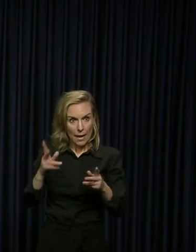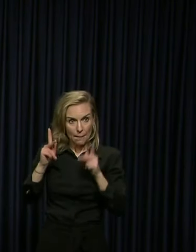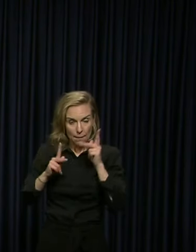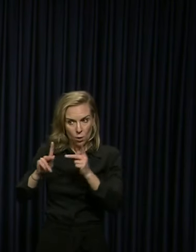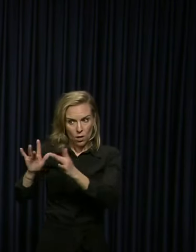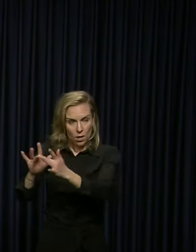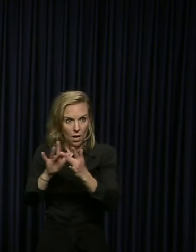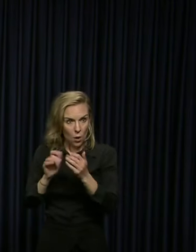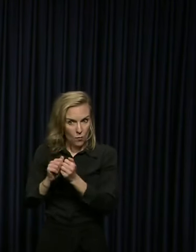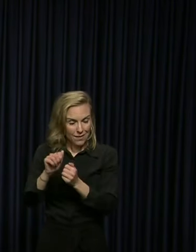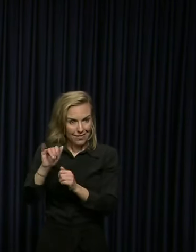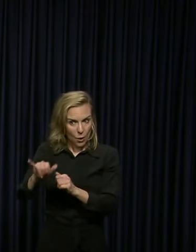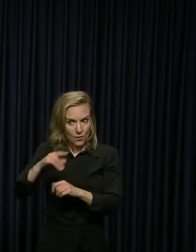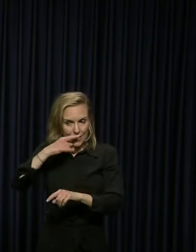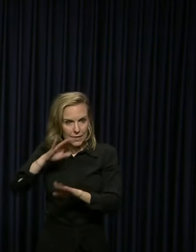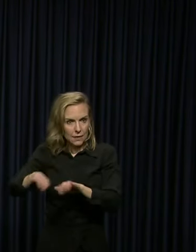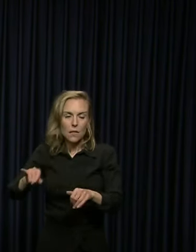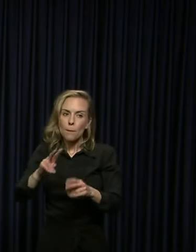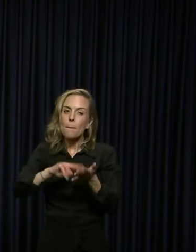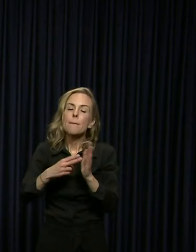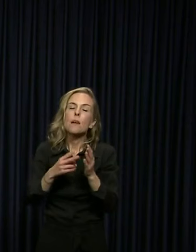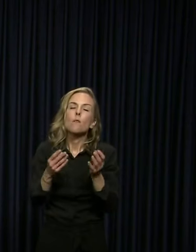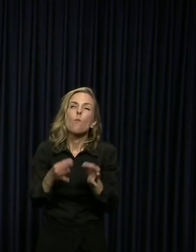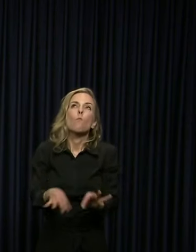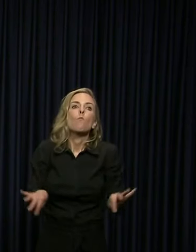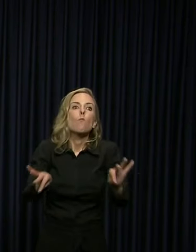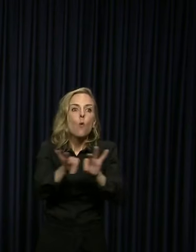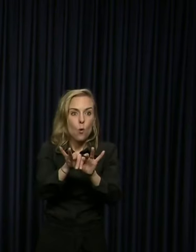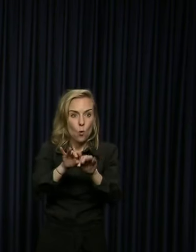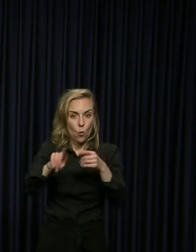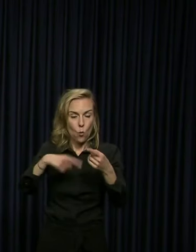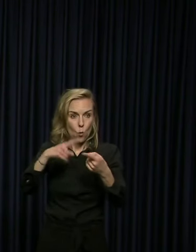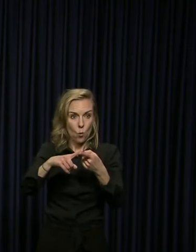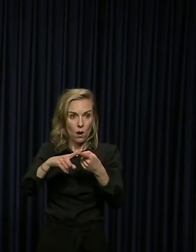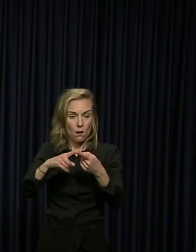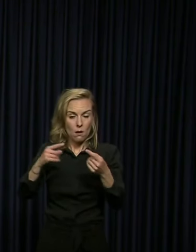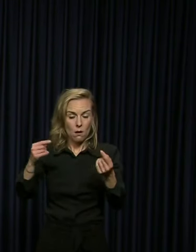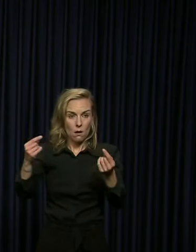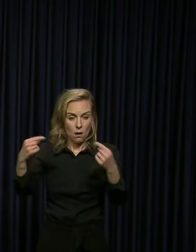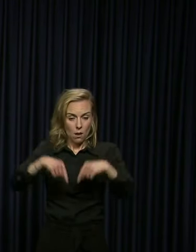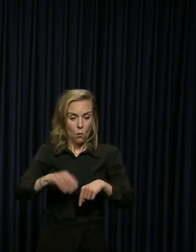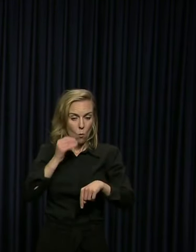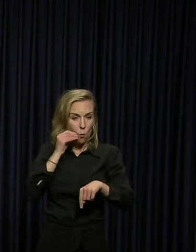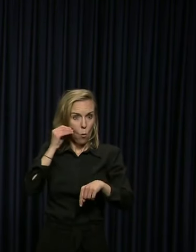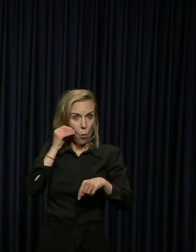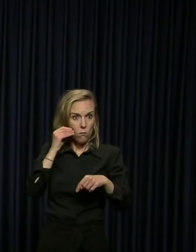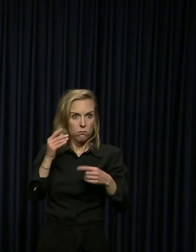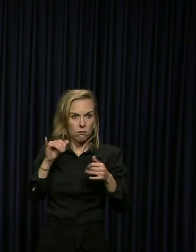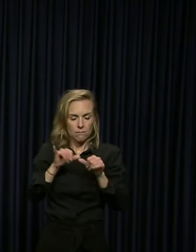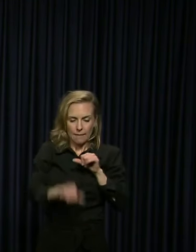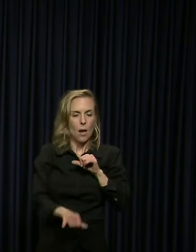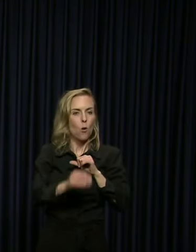APPROPRIATE CIRCUMSTANCES IN THE ANSWER TO THAT IS YES BUT I HAVEN'T BEEN IN A CAR IN ABOUT 18 DAYS.